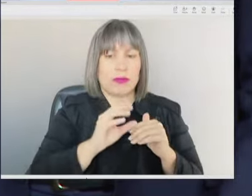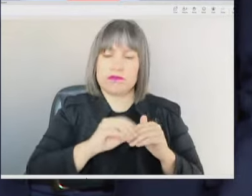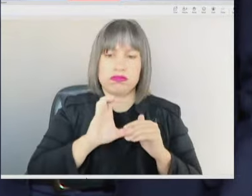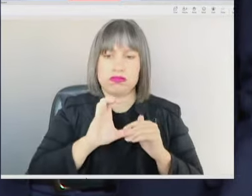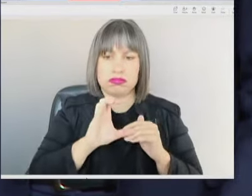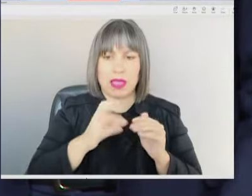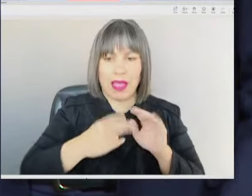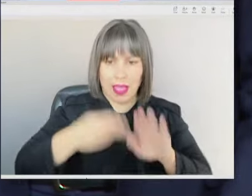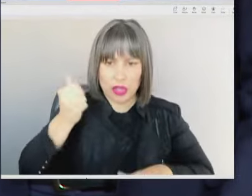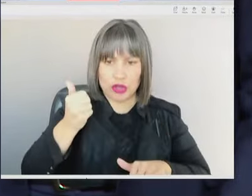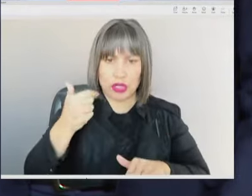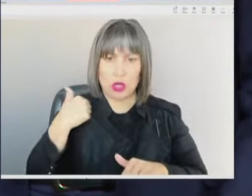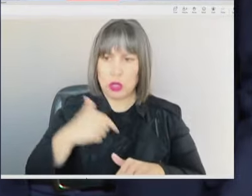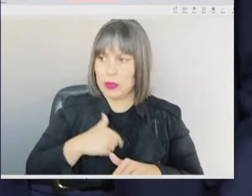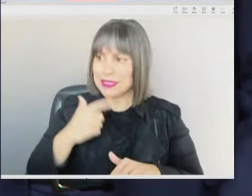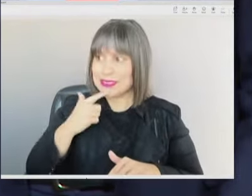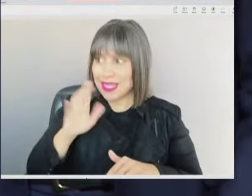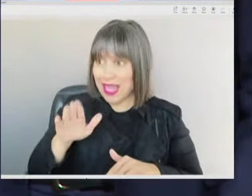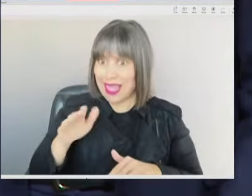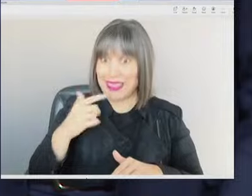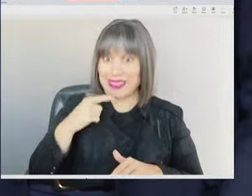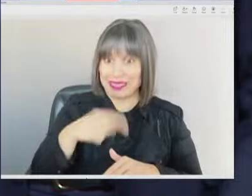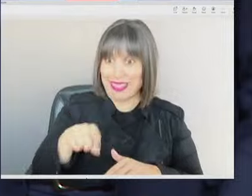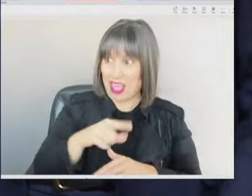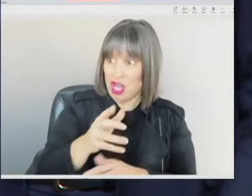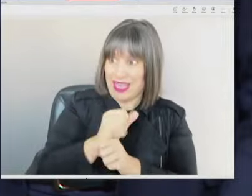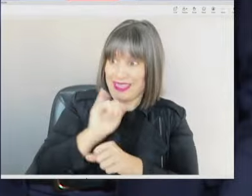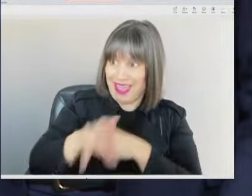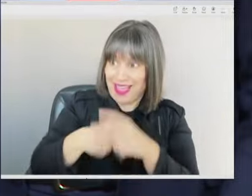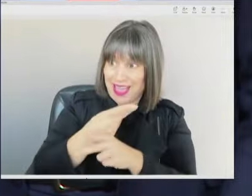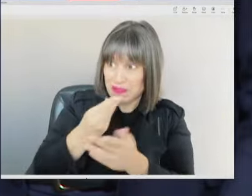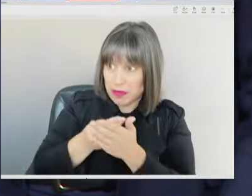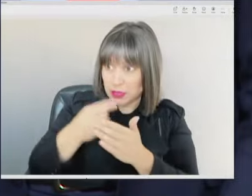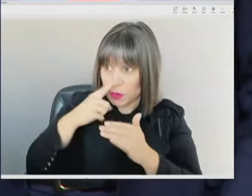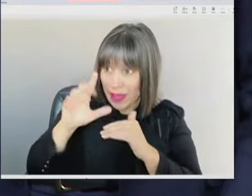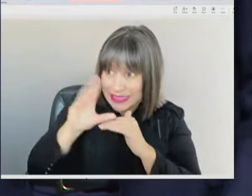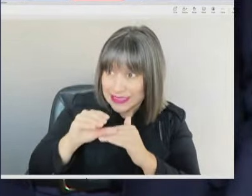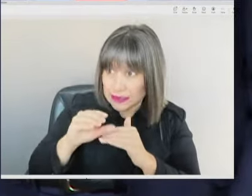they're getting this type of money. Can you come under this? Can you do it for free? Or can you do